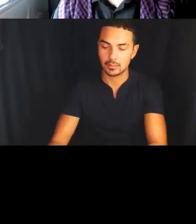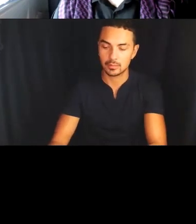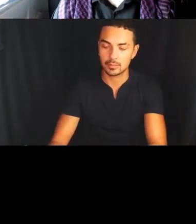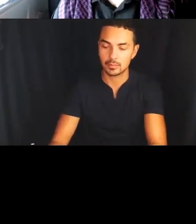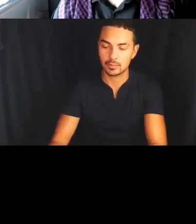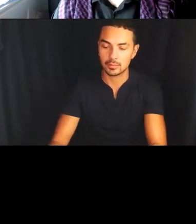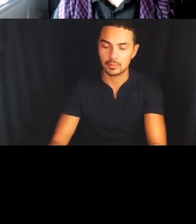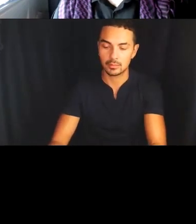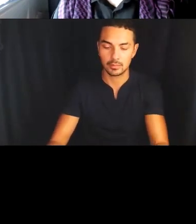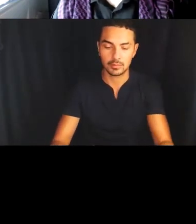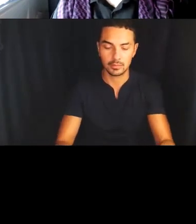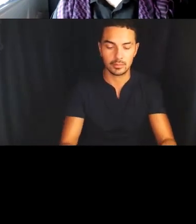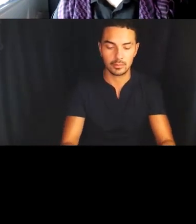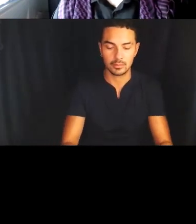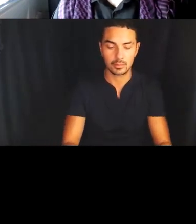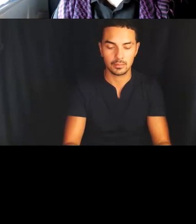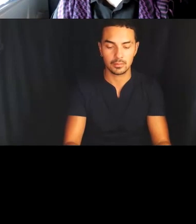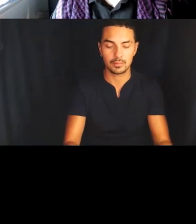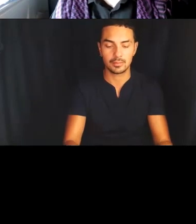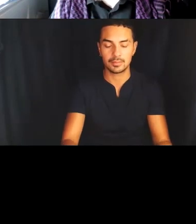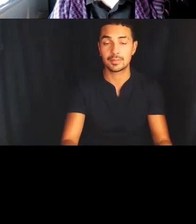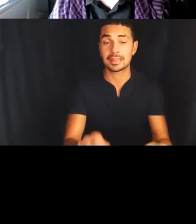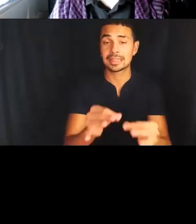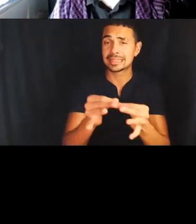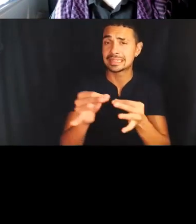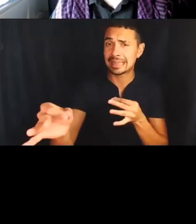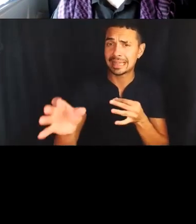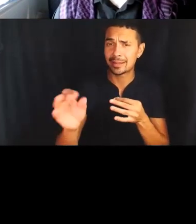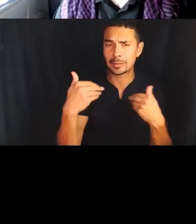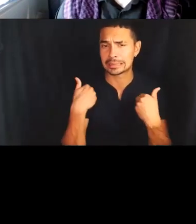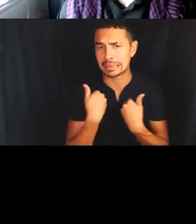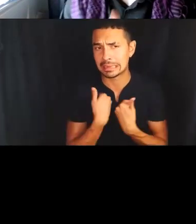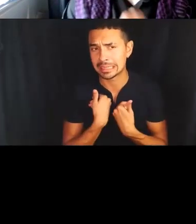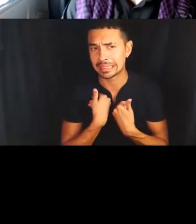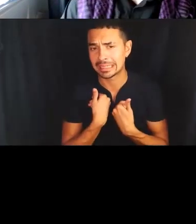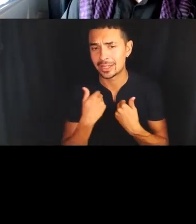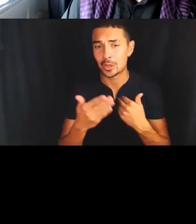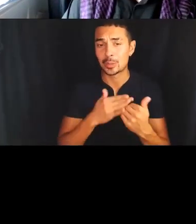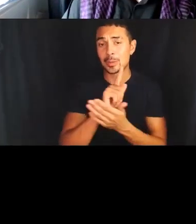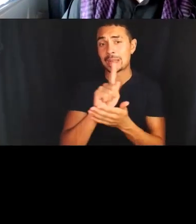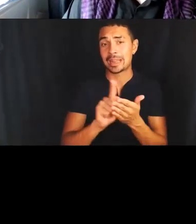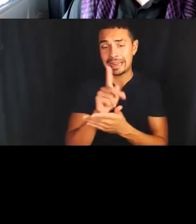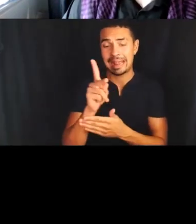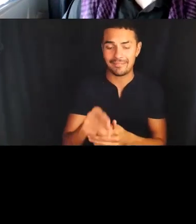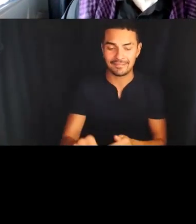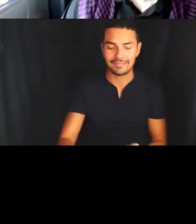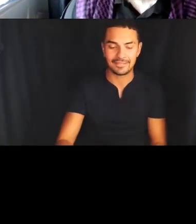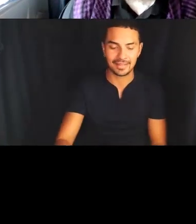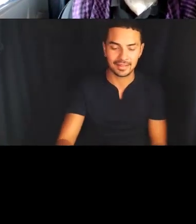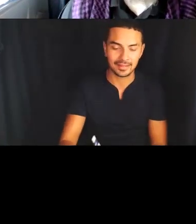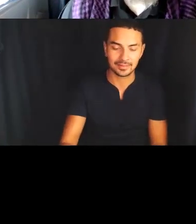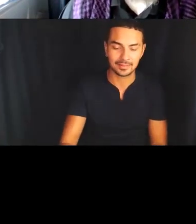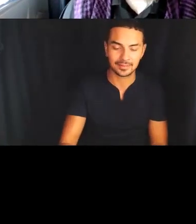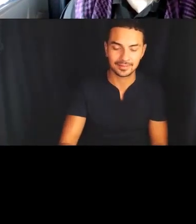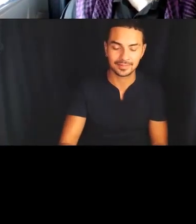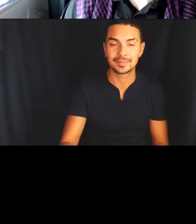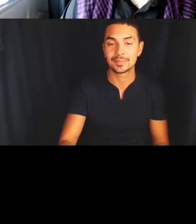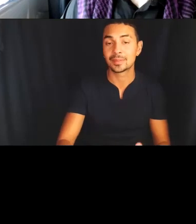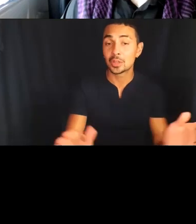And I see that we're either really delayed or people are tired 'cause it's almost an hour and a half. Thank you. So encouragement and creativity.